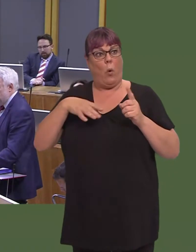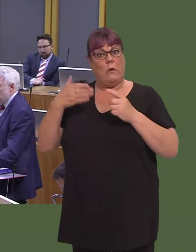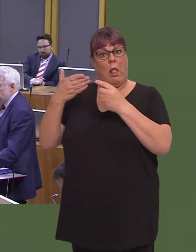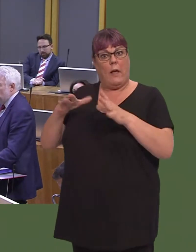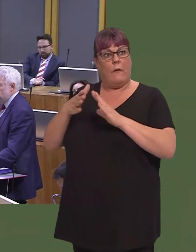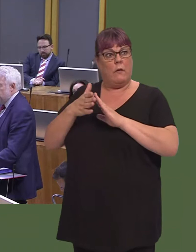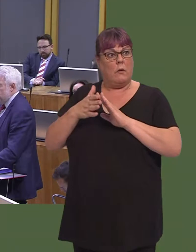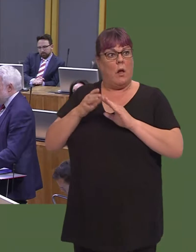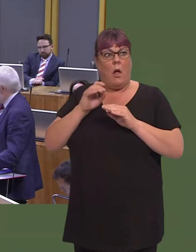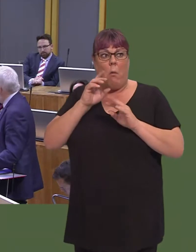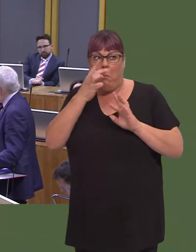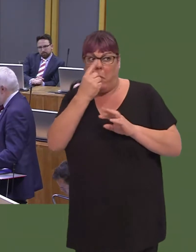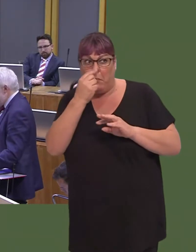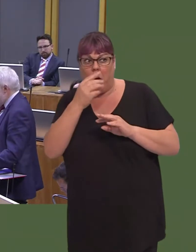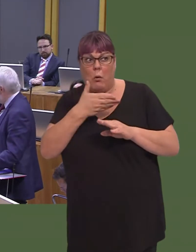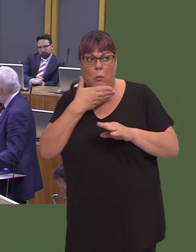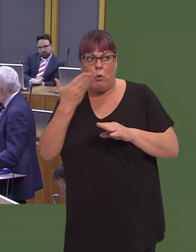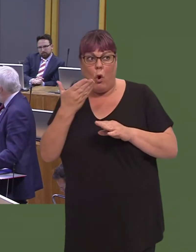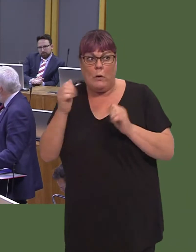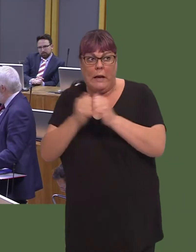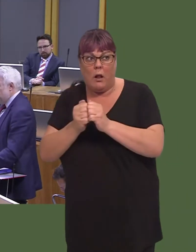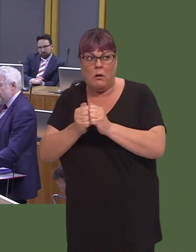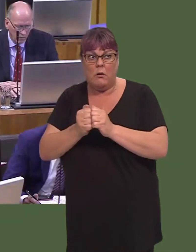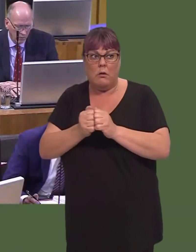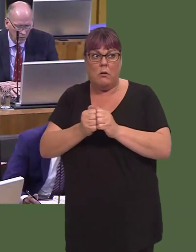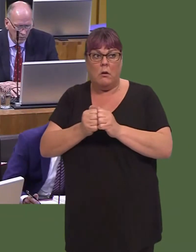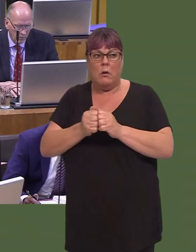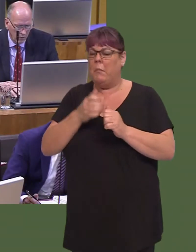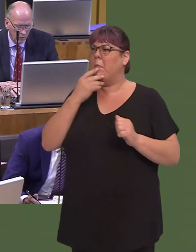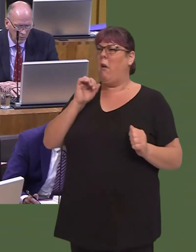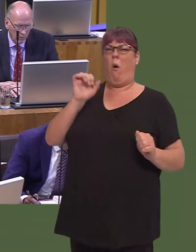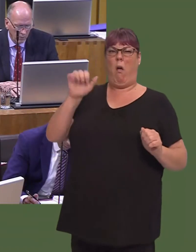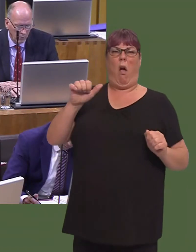assurance that this will be something that the task and finish group will look at.